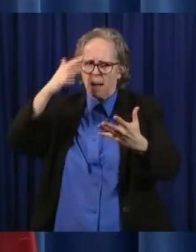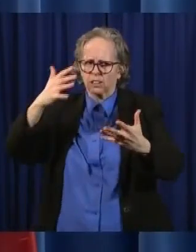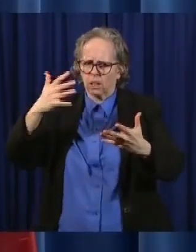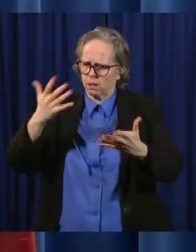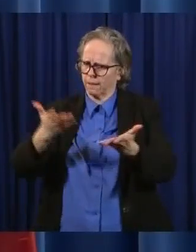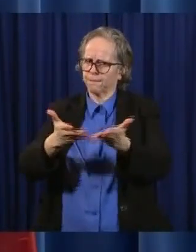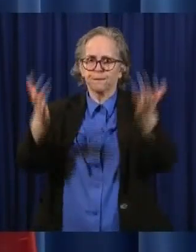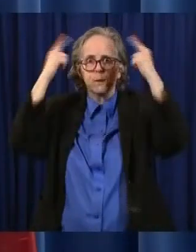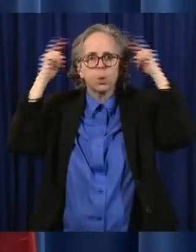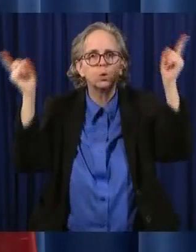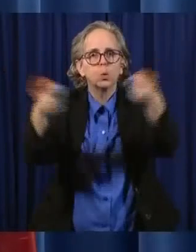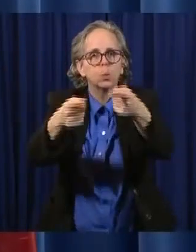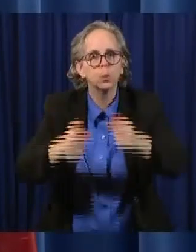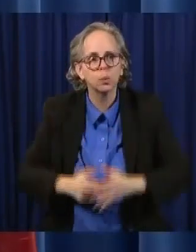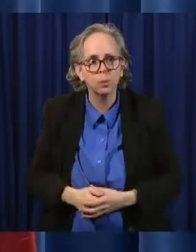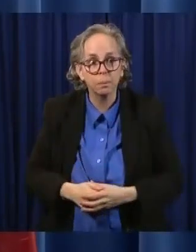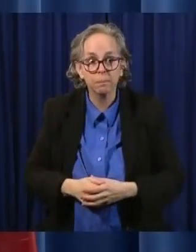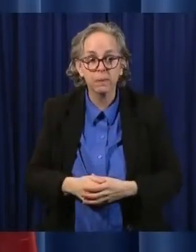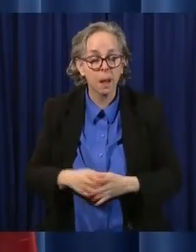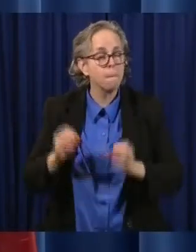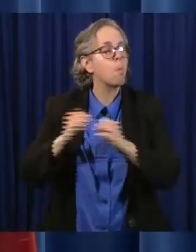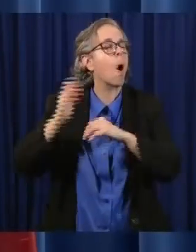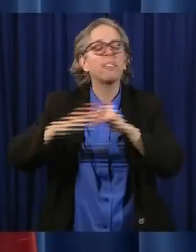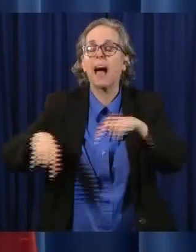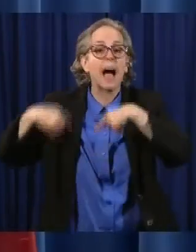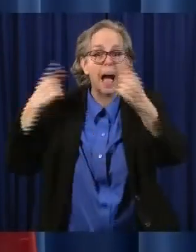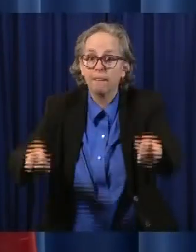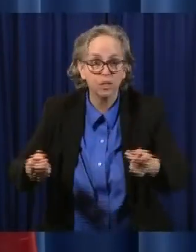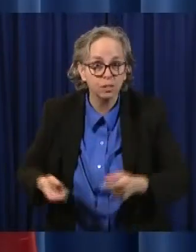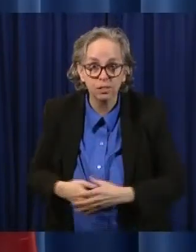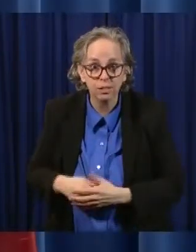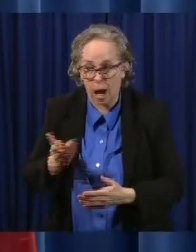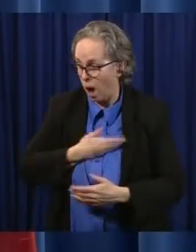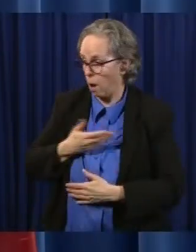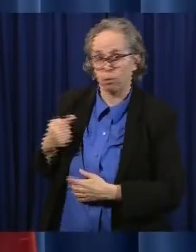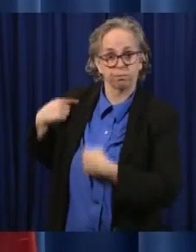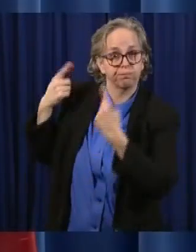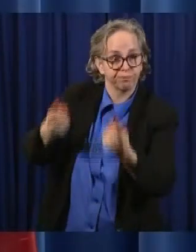PERFORM THEIR OWN ANALYSIS OF THE DATA. THIS IS THE BROADEST AND AT THE